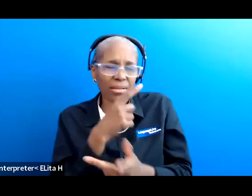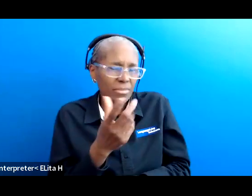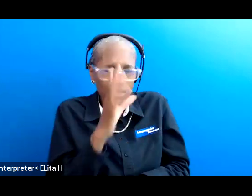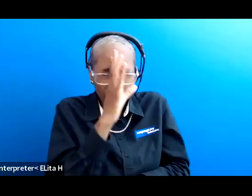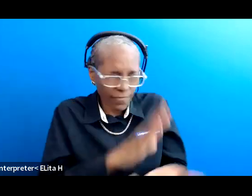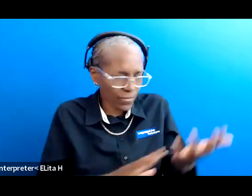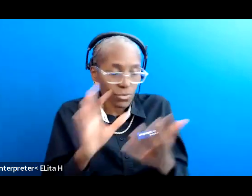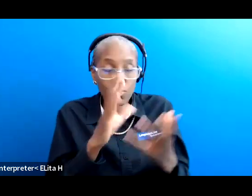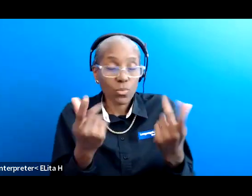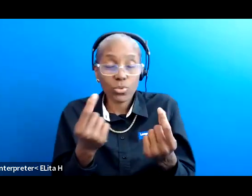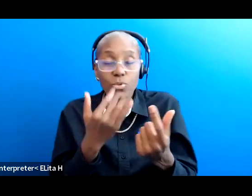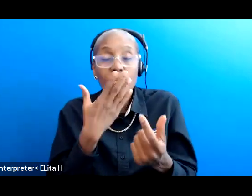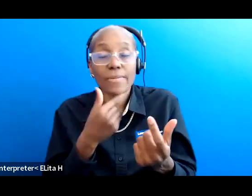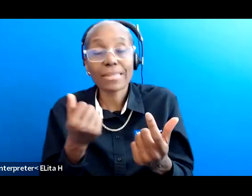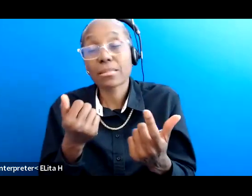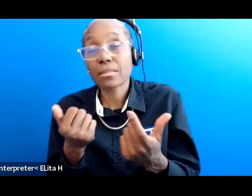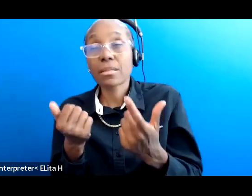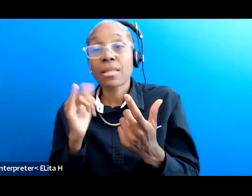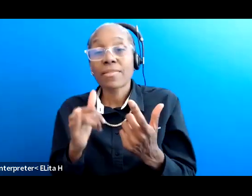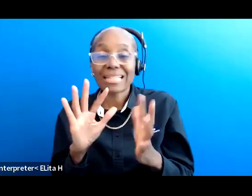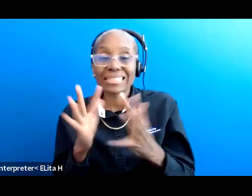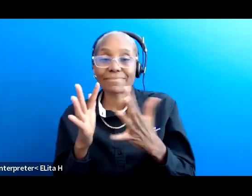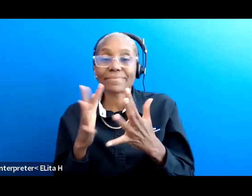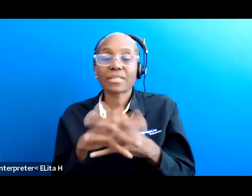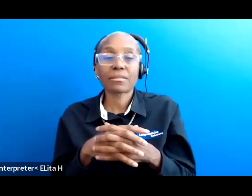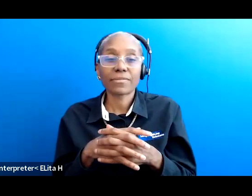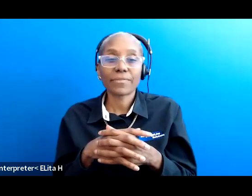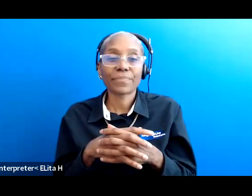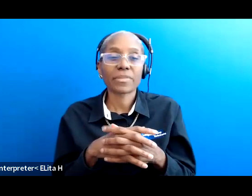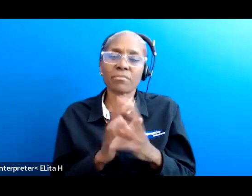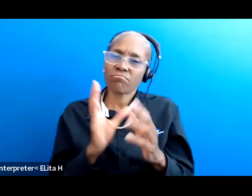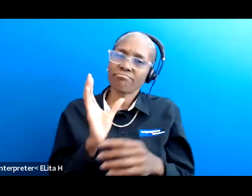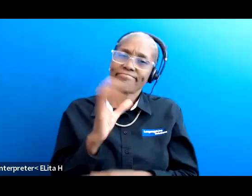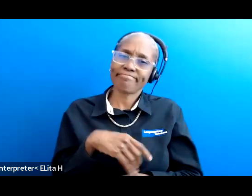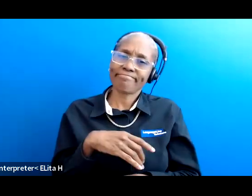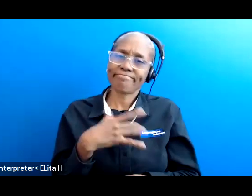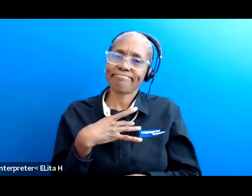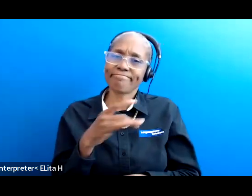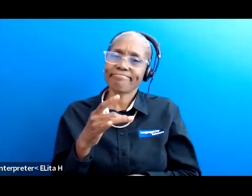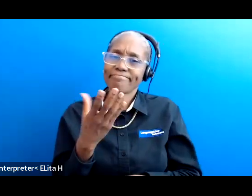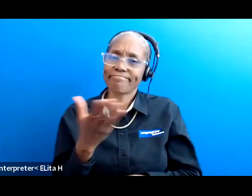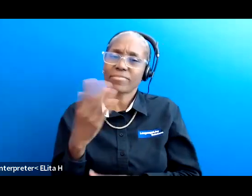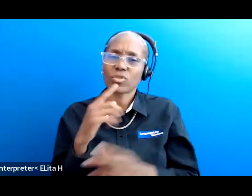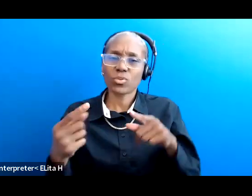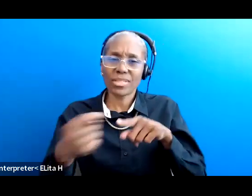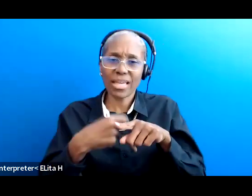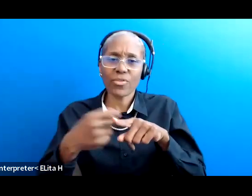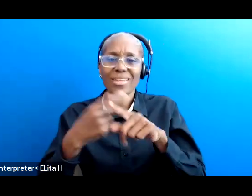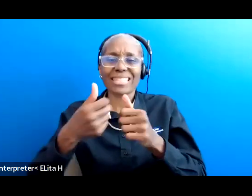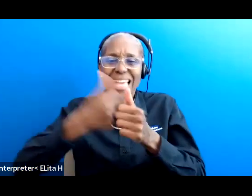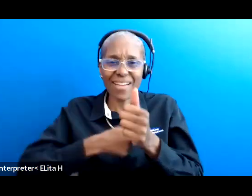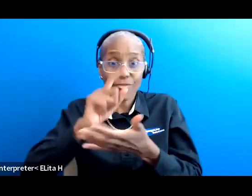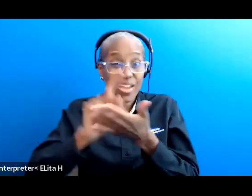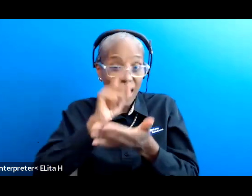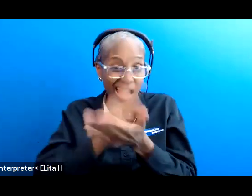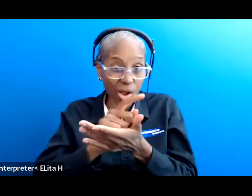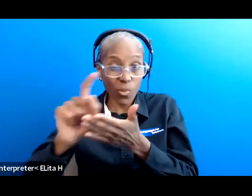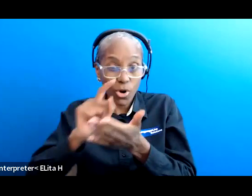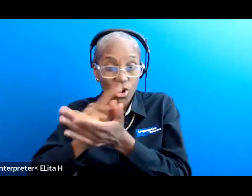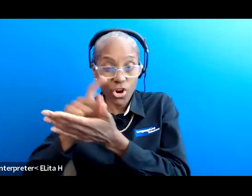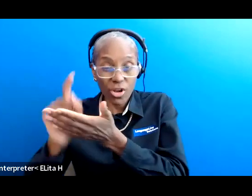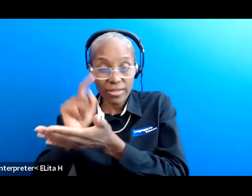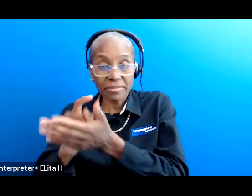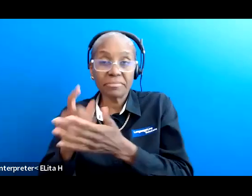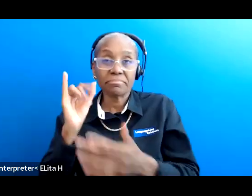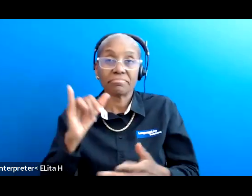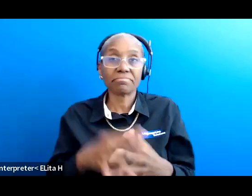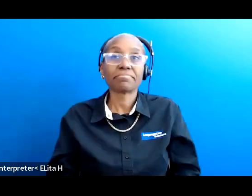So that is kind of an unusual thing to catheterize every hour, but for some